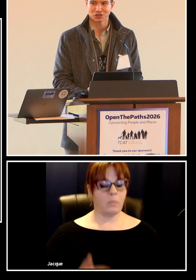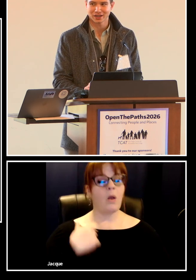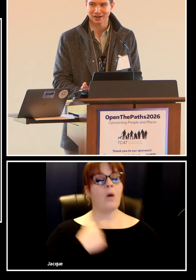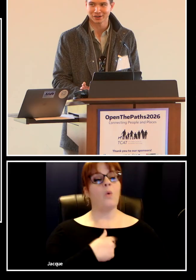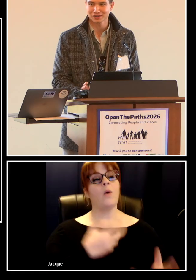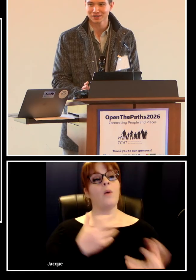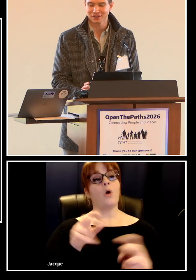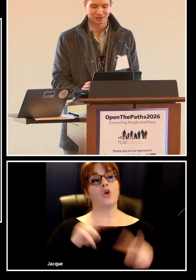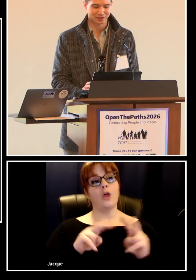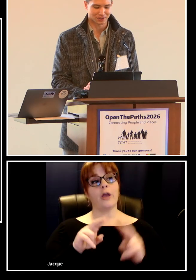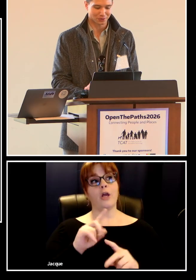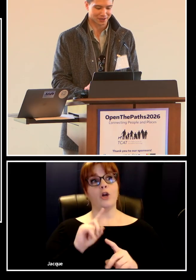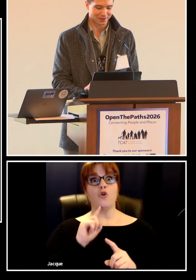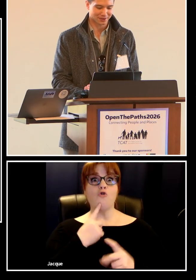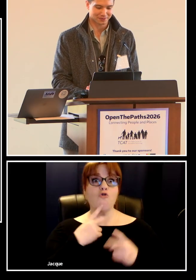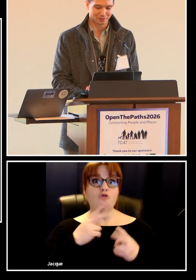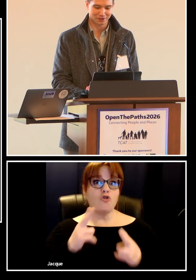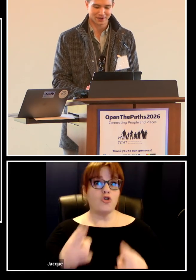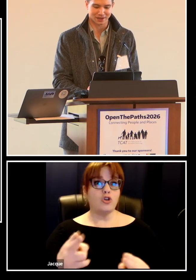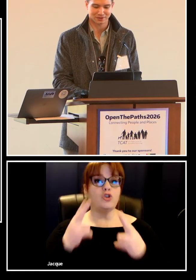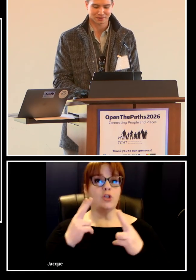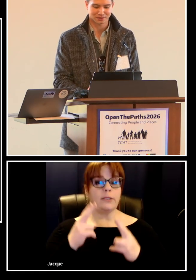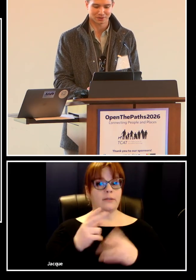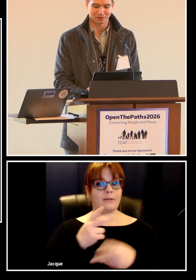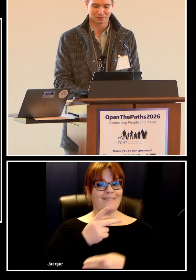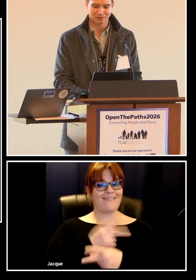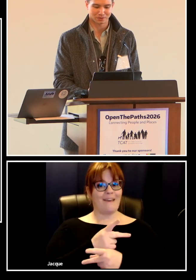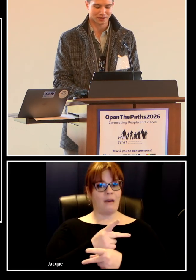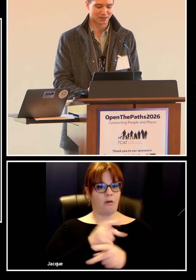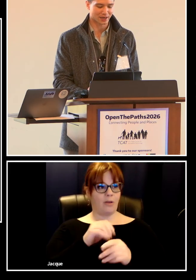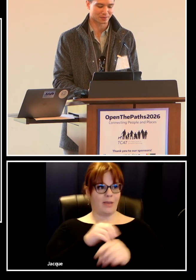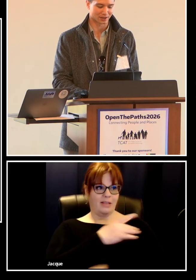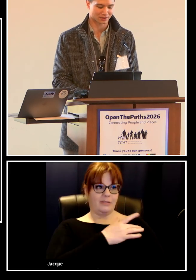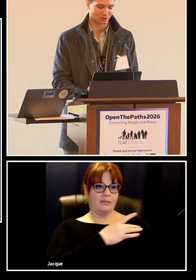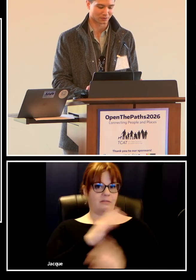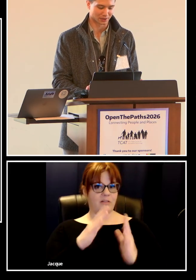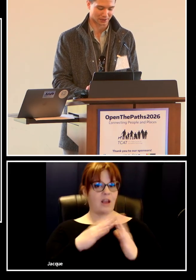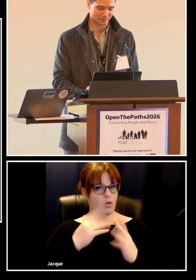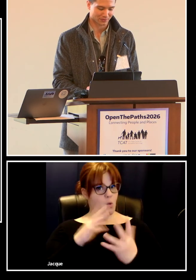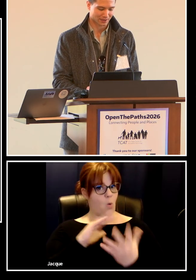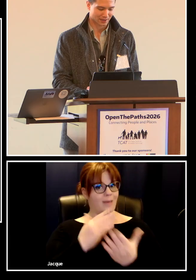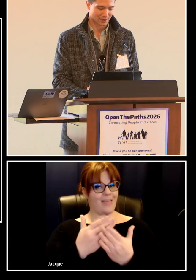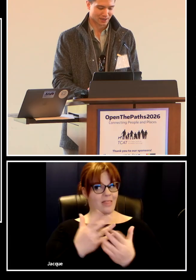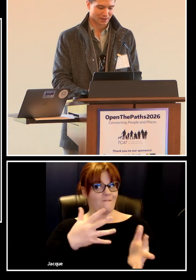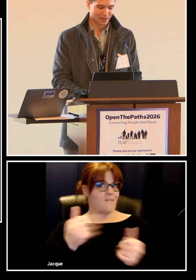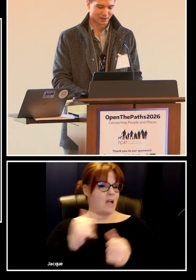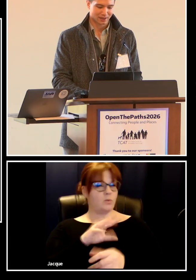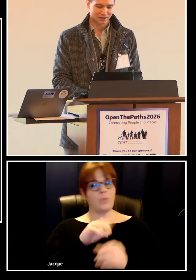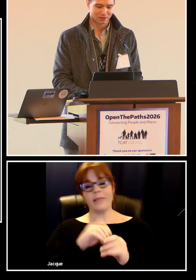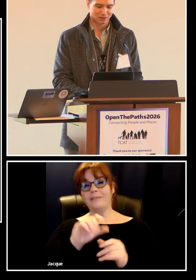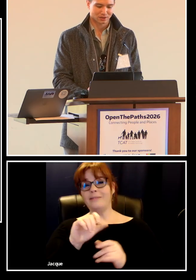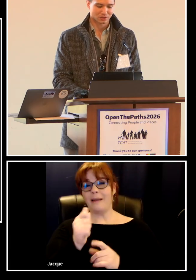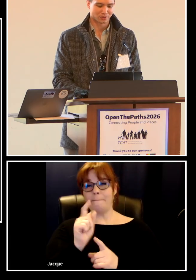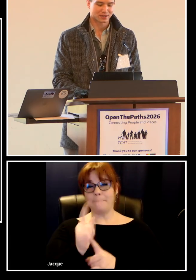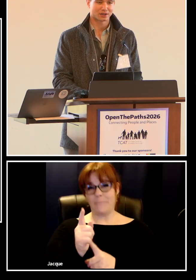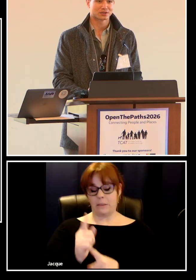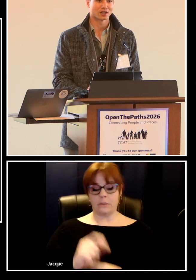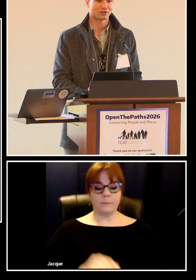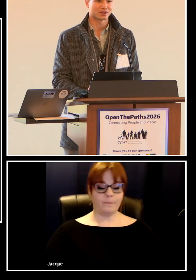urgent care, you want to get there pretty fast. So within 10 minutes, hopefully. So, we set ourselves